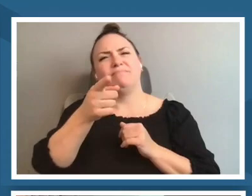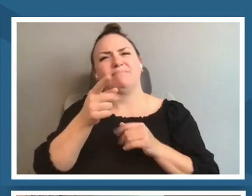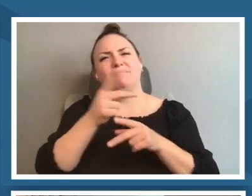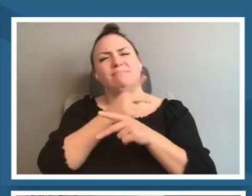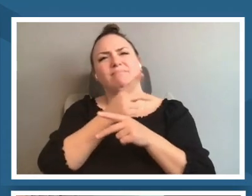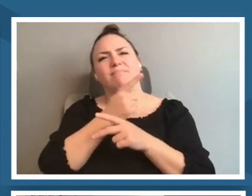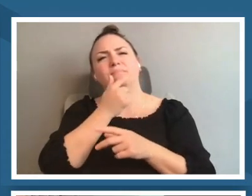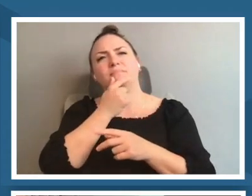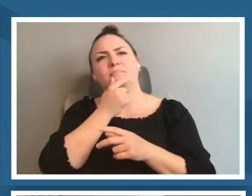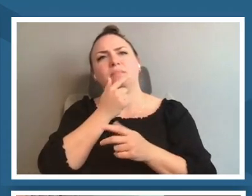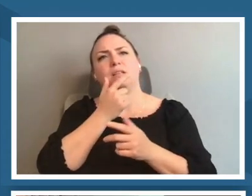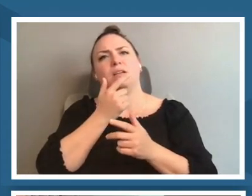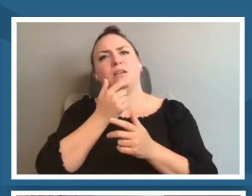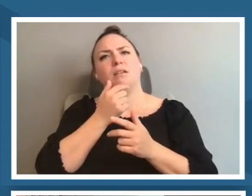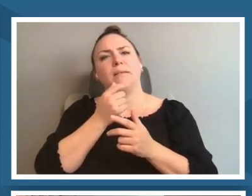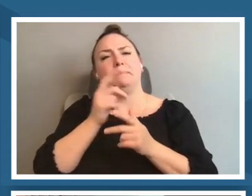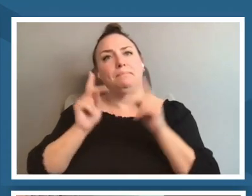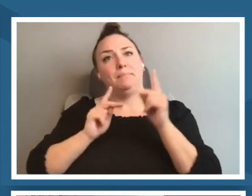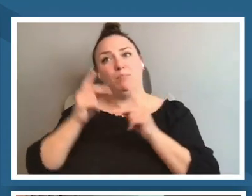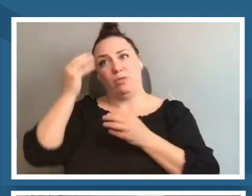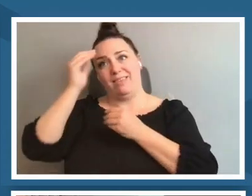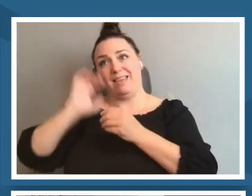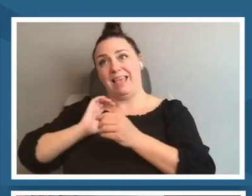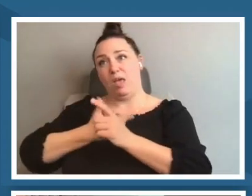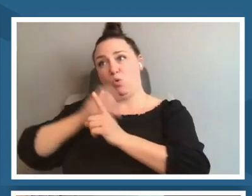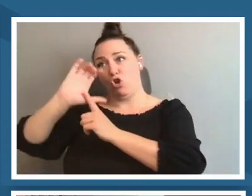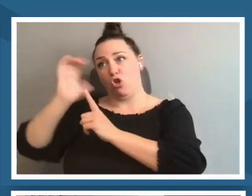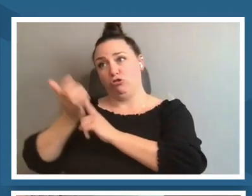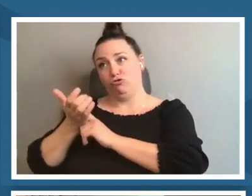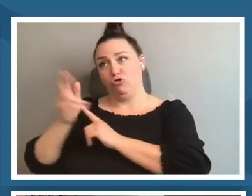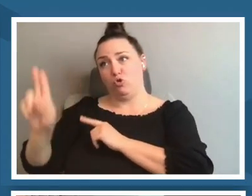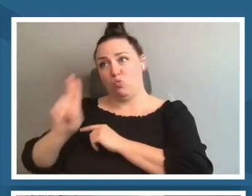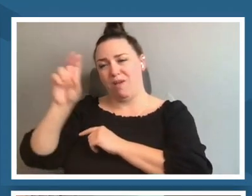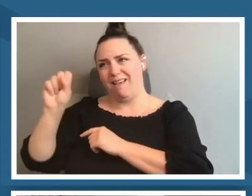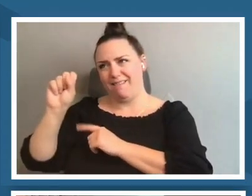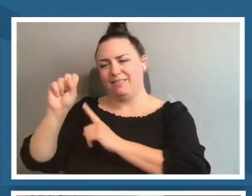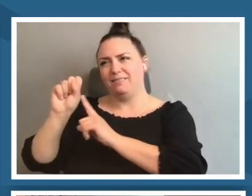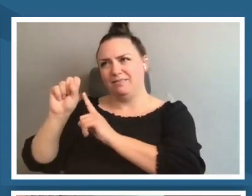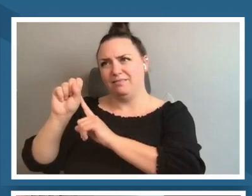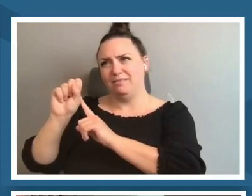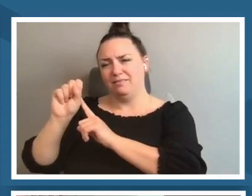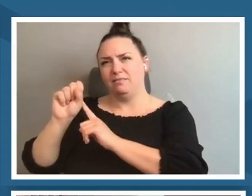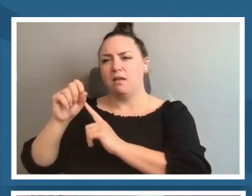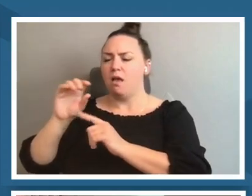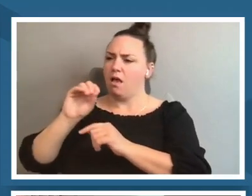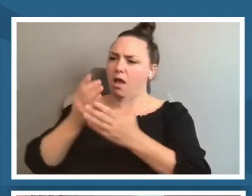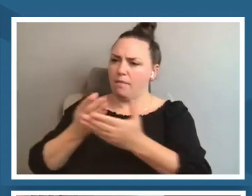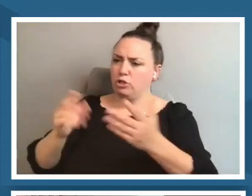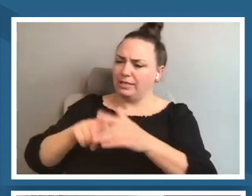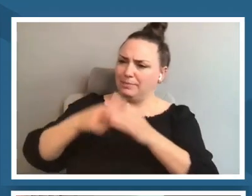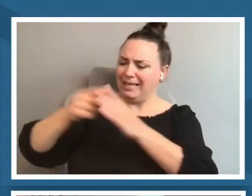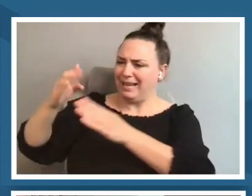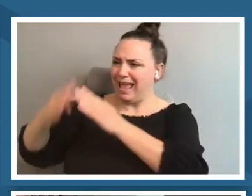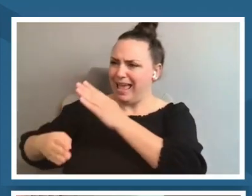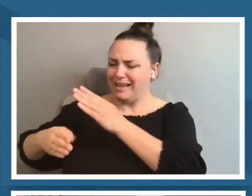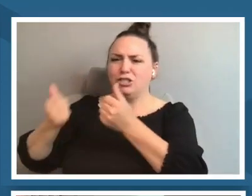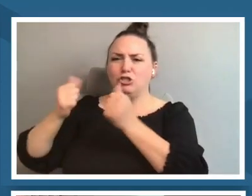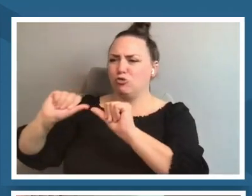in our cultural context in the u.s of kind of what where objects begin and